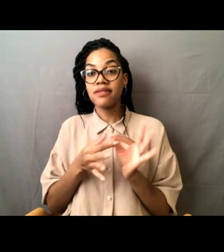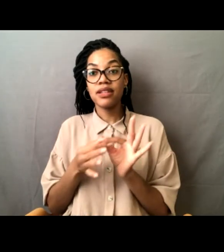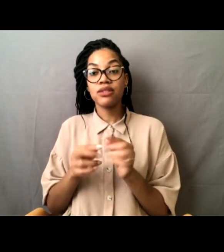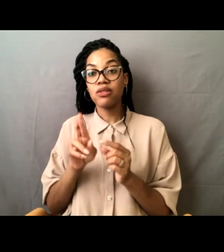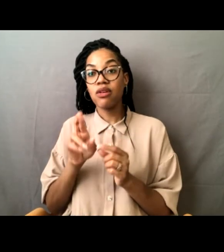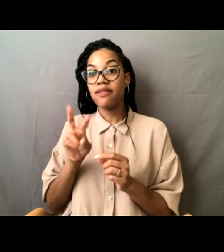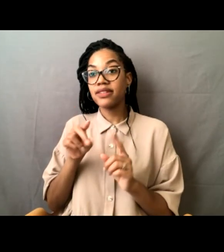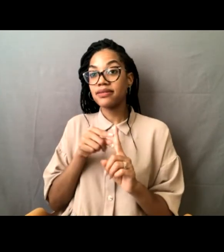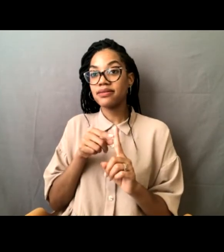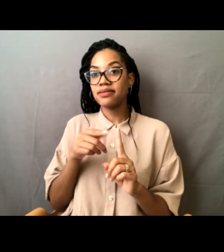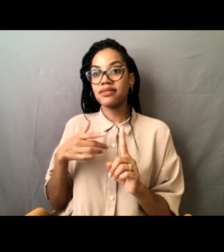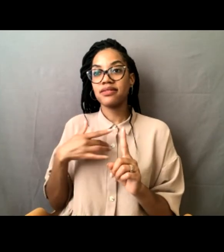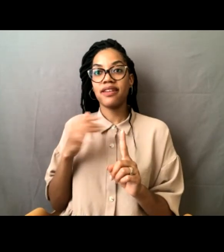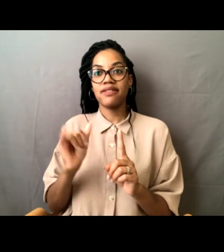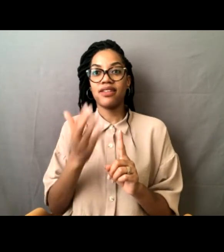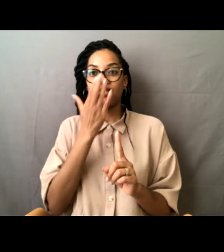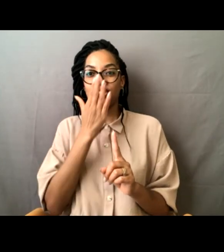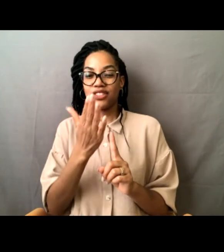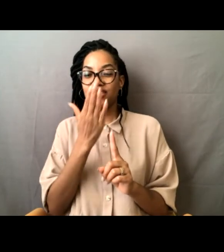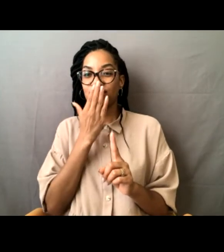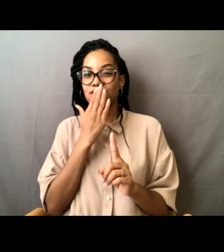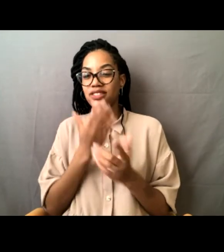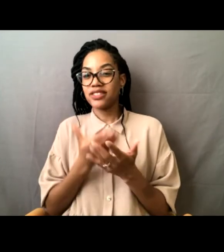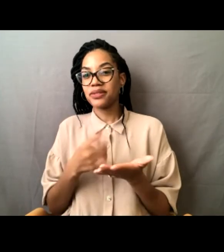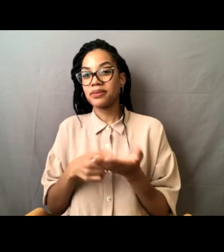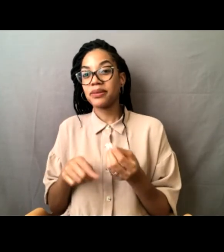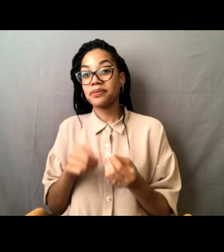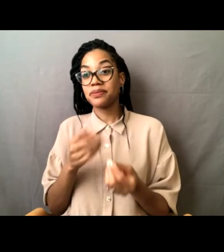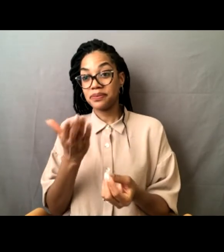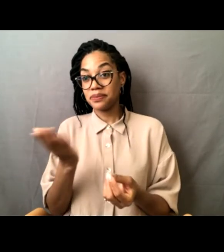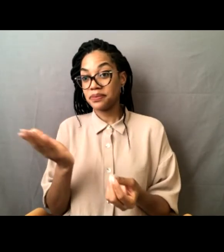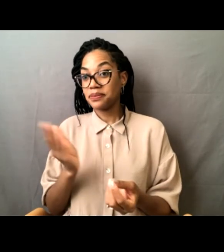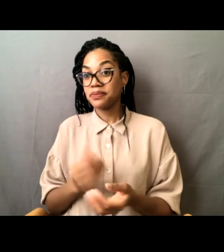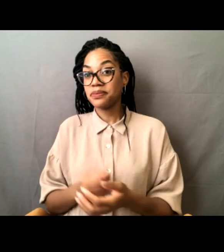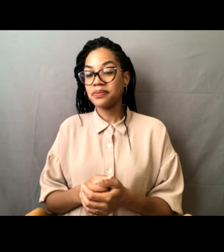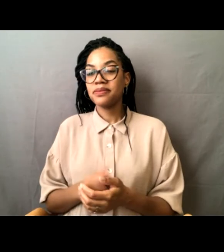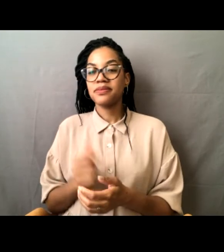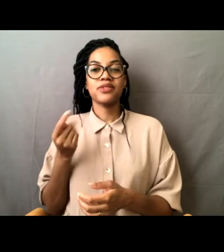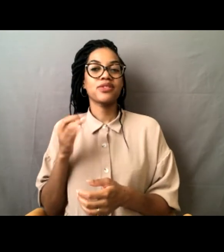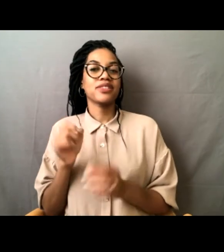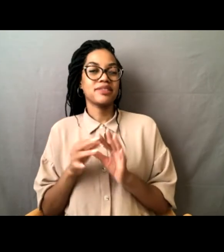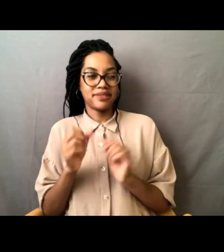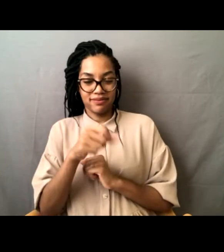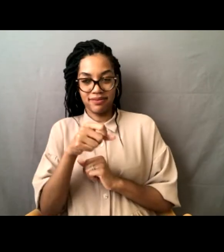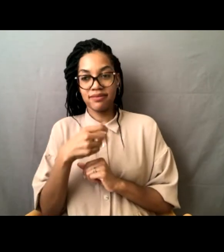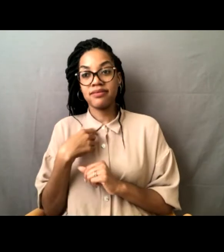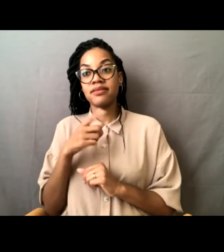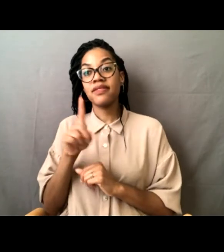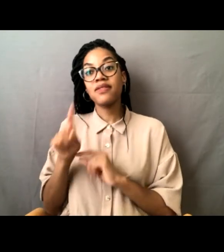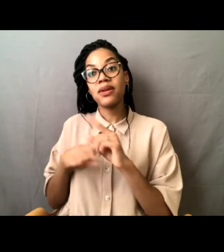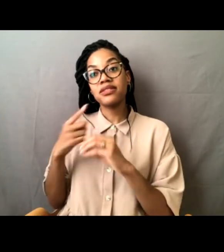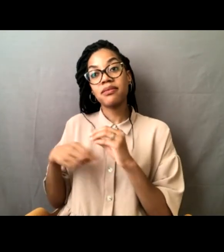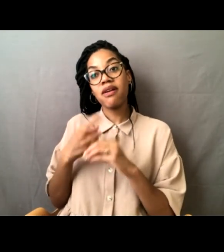'cause I feel like that is a point of interest. [Grace] Yes, this is great to in the chat box. So write your questions in. One came in from Katya,